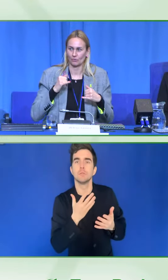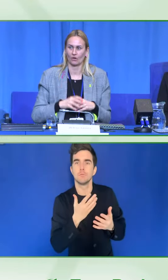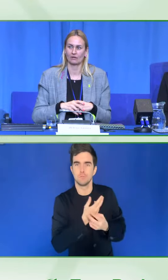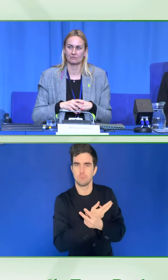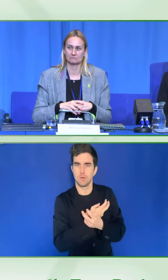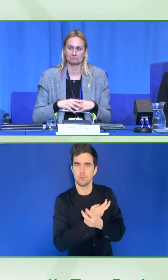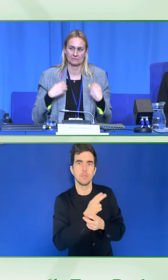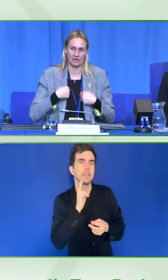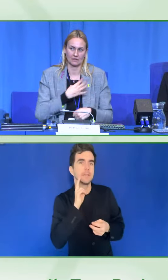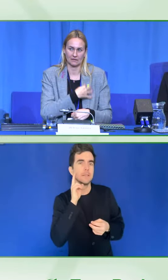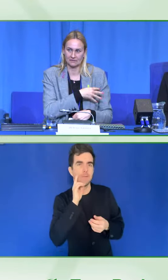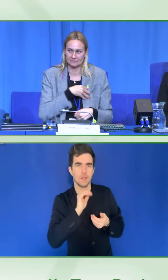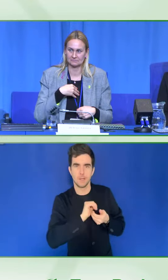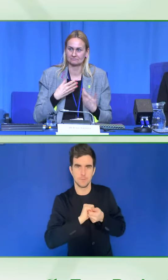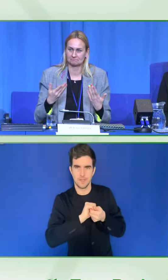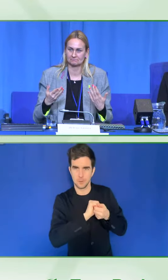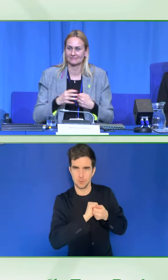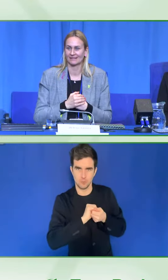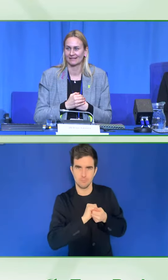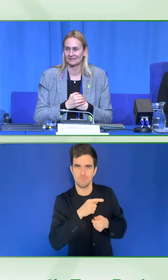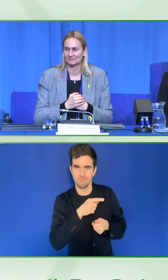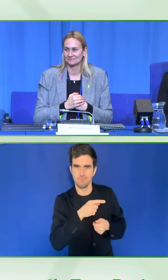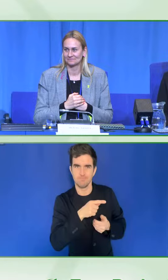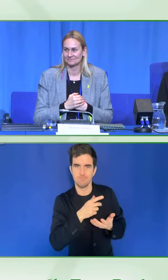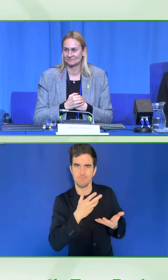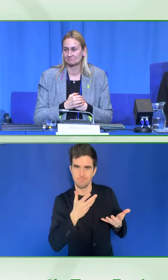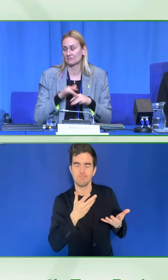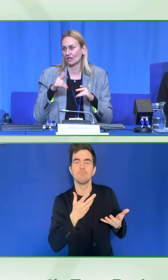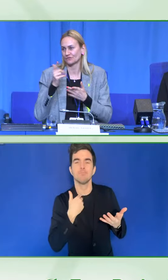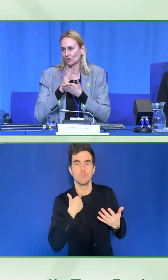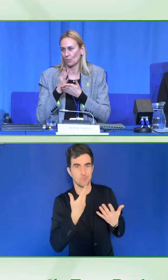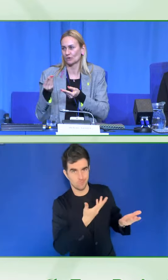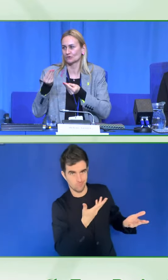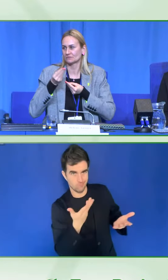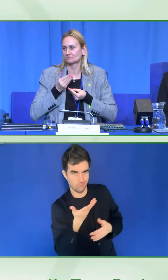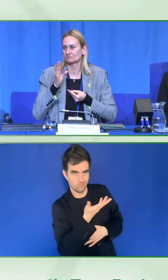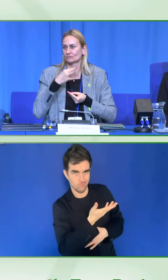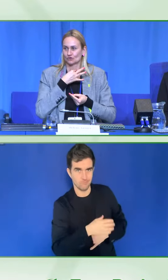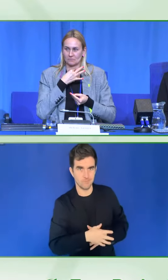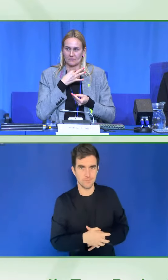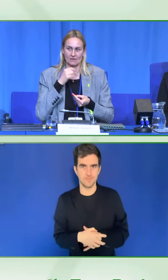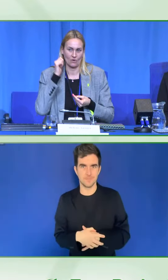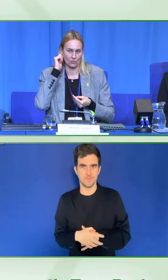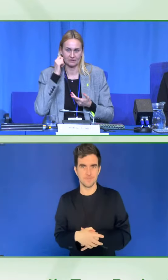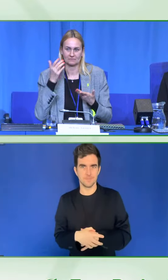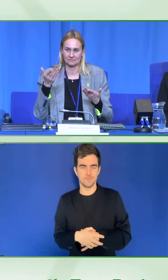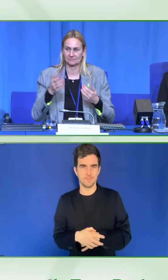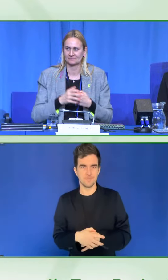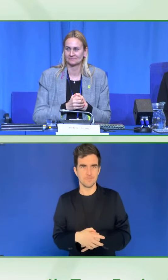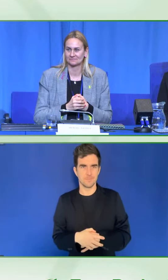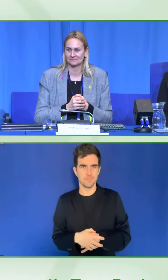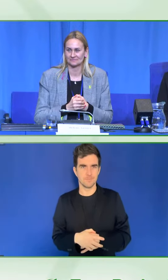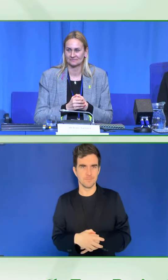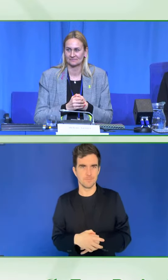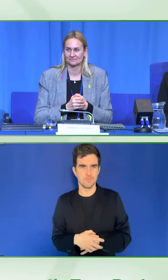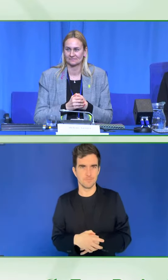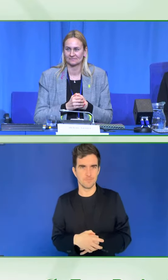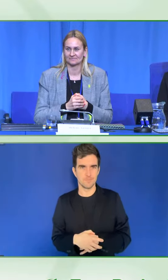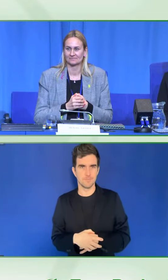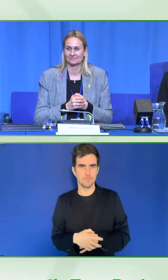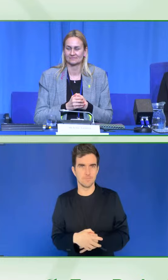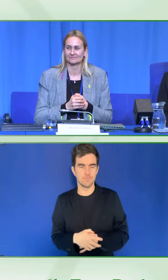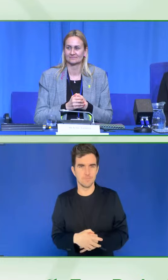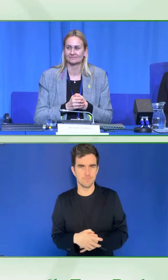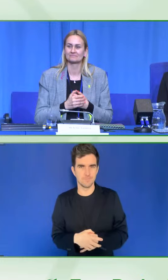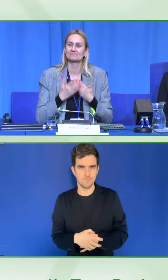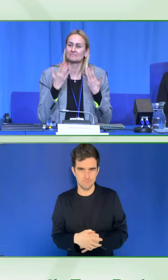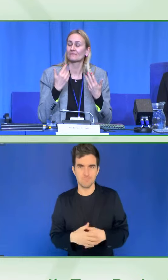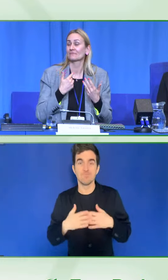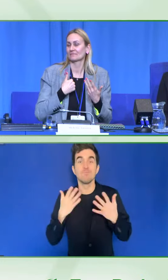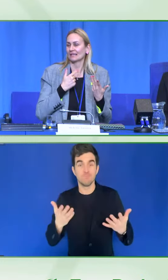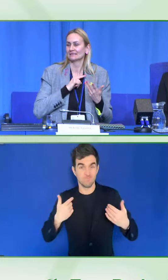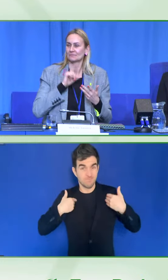That is a simulation of the previous video.